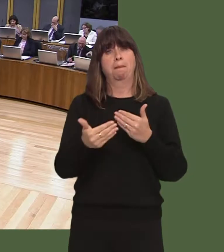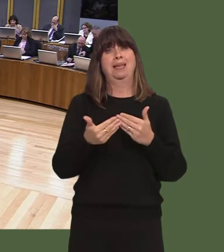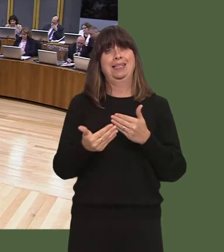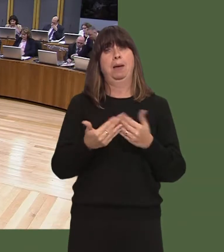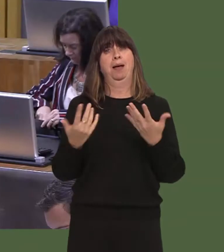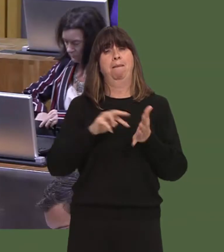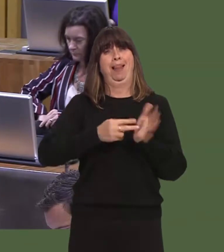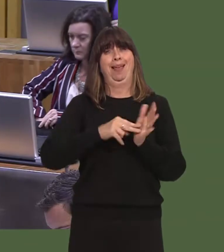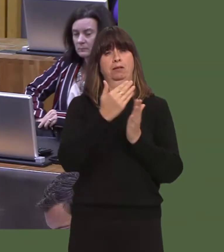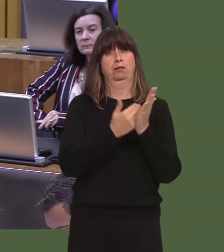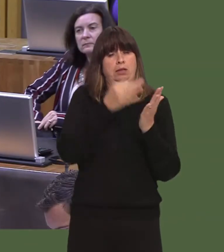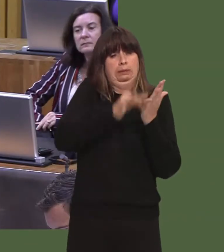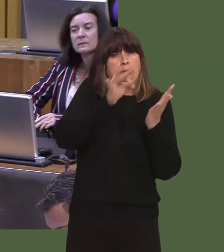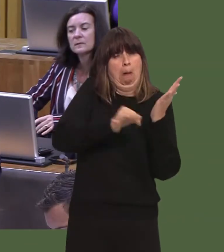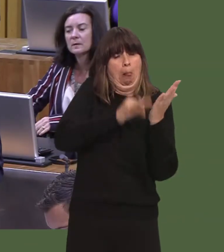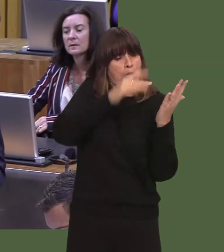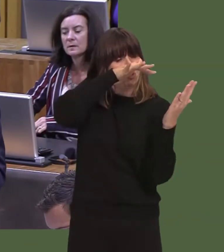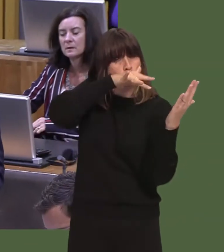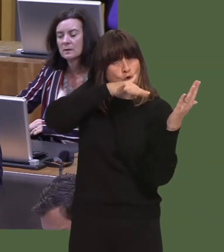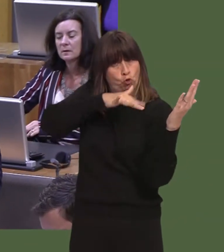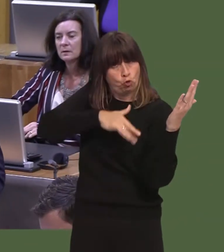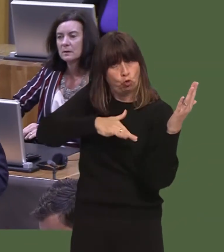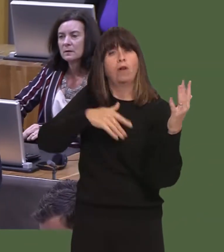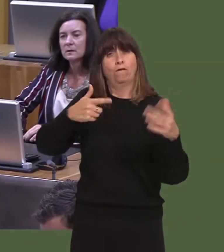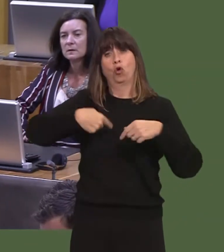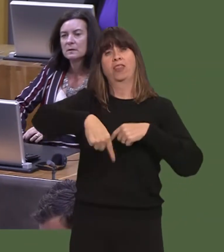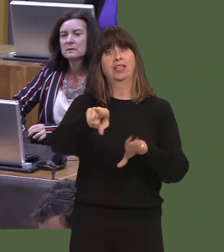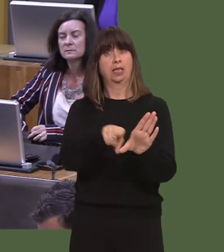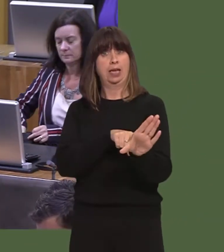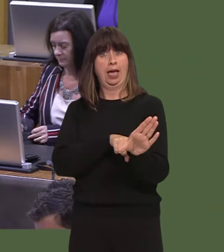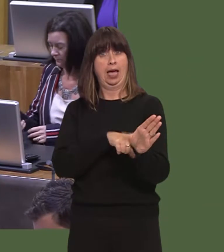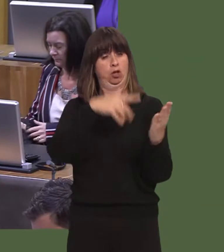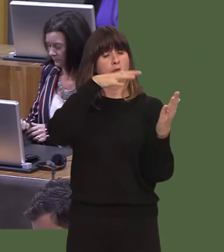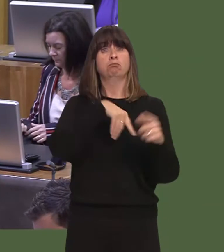They are providing detailed capacity and demand profiles for this year, and they are required